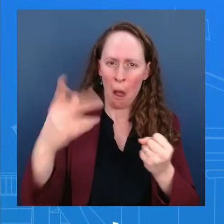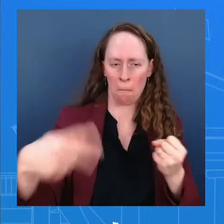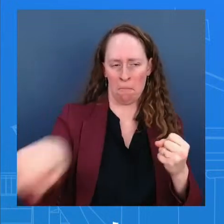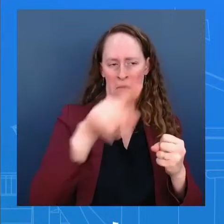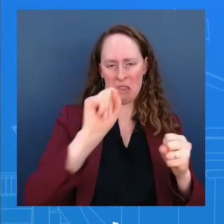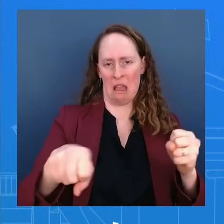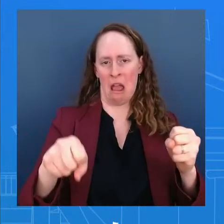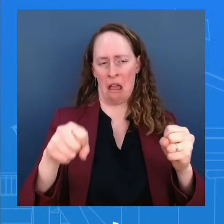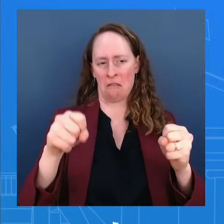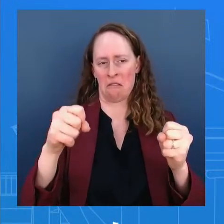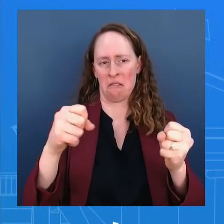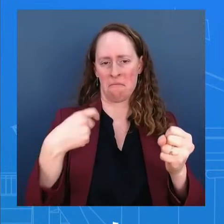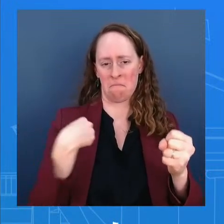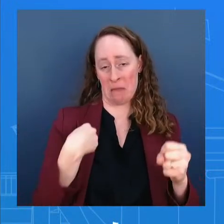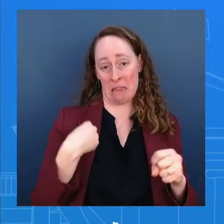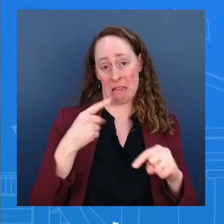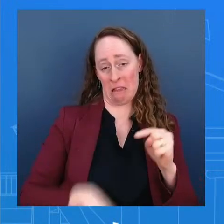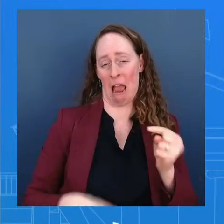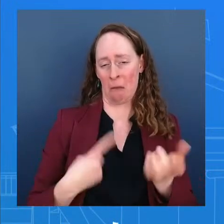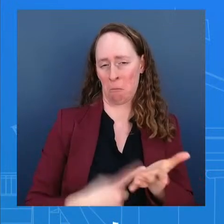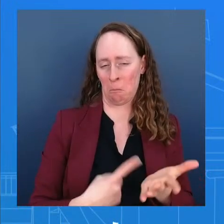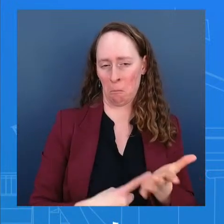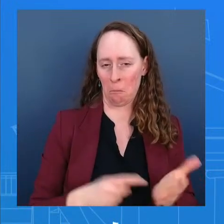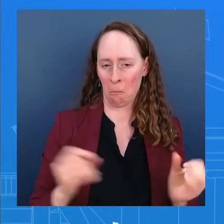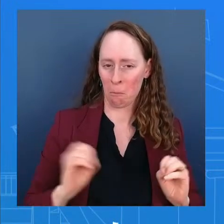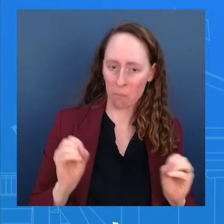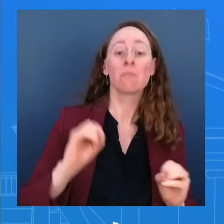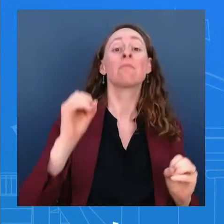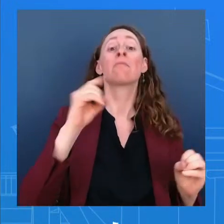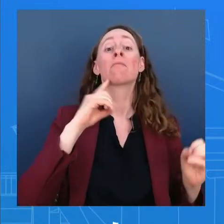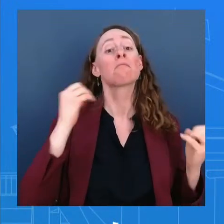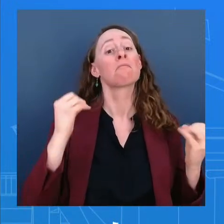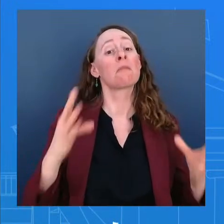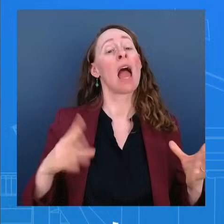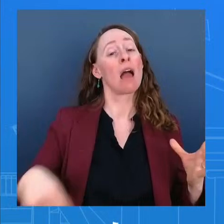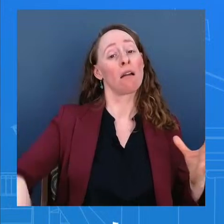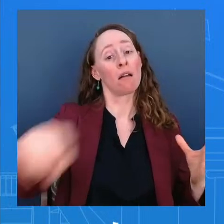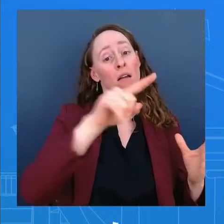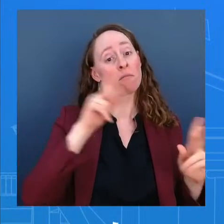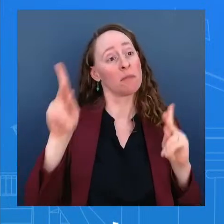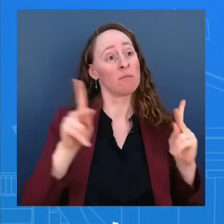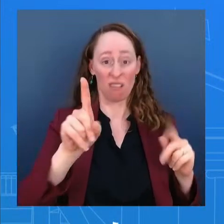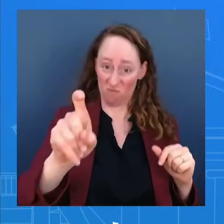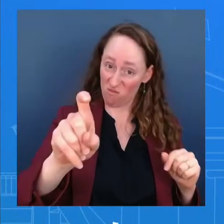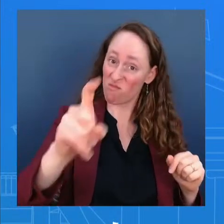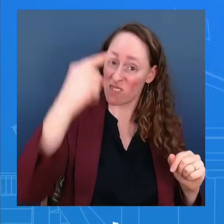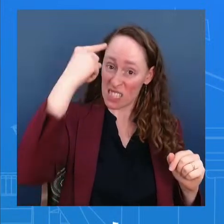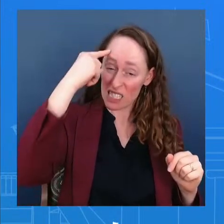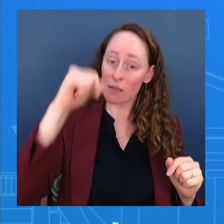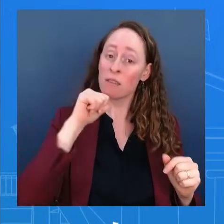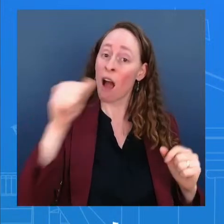out that foreign policy or questions of multilateralism were the central driving issue in the outcome of the election.